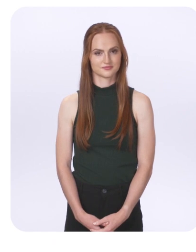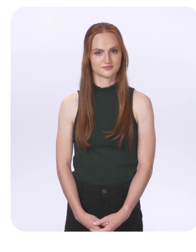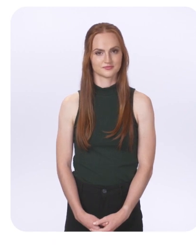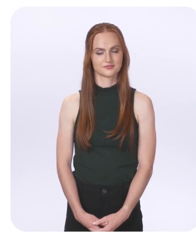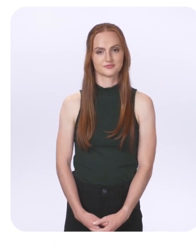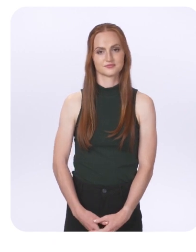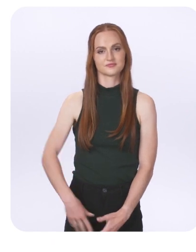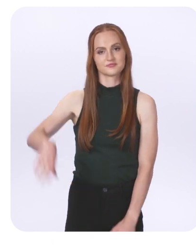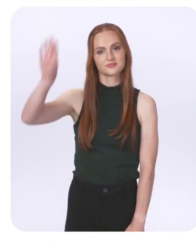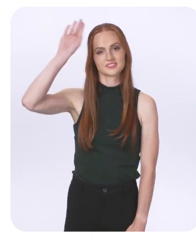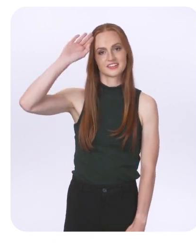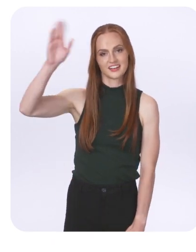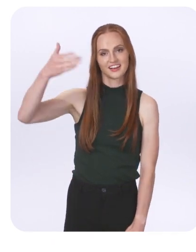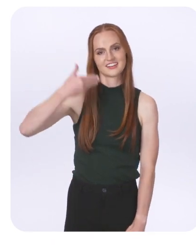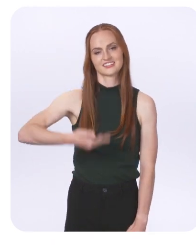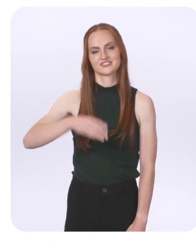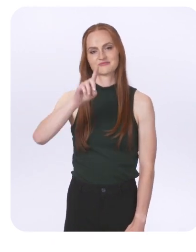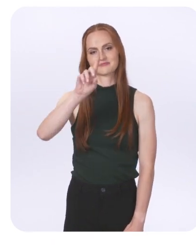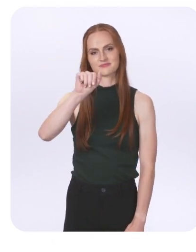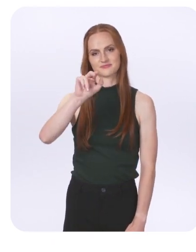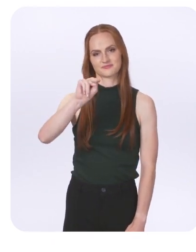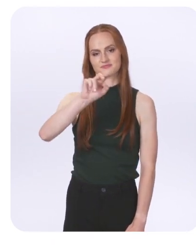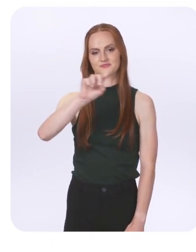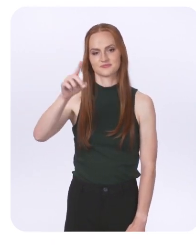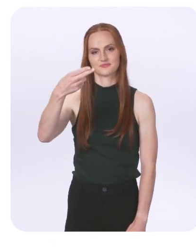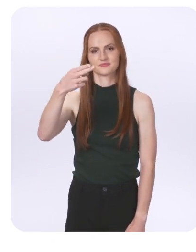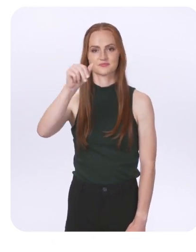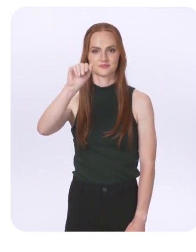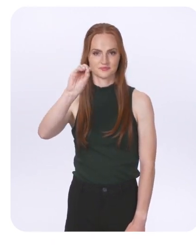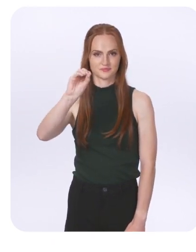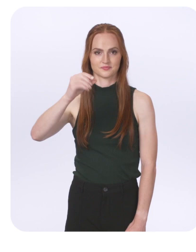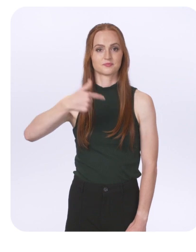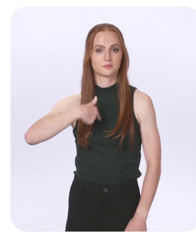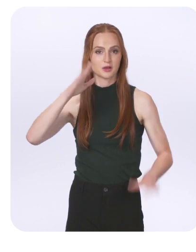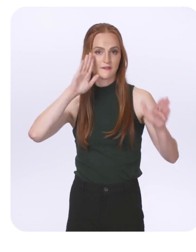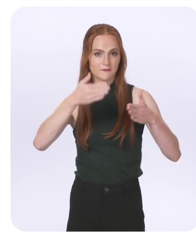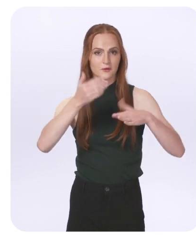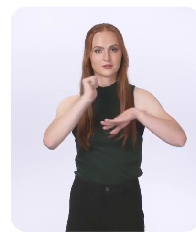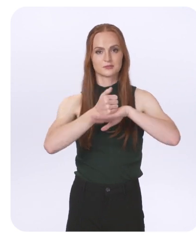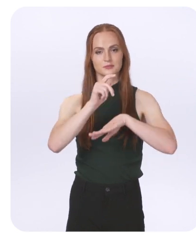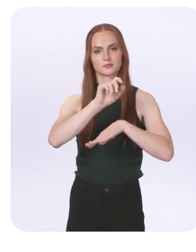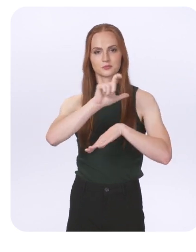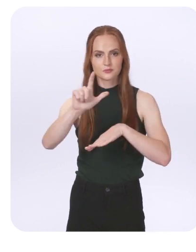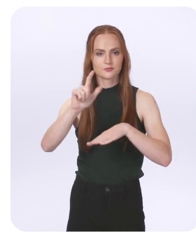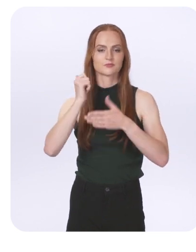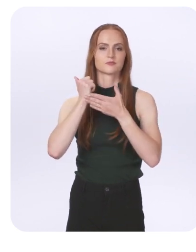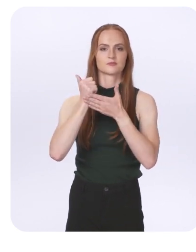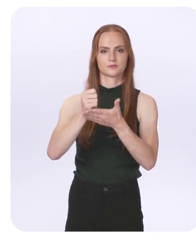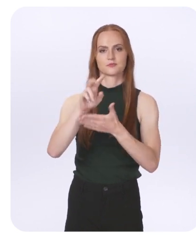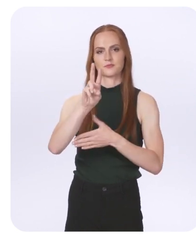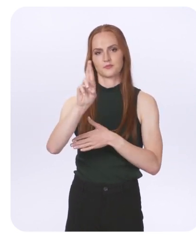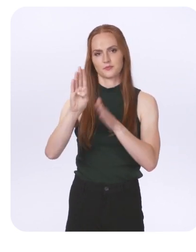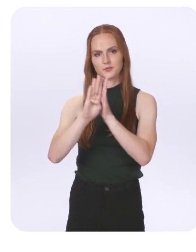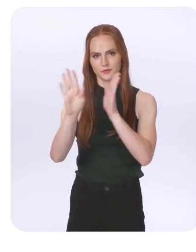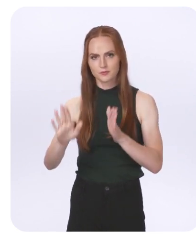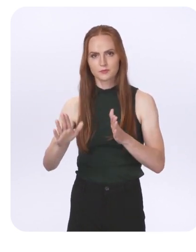Hi, I’m Dan Zhao. I focus on building tools to help VR developers monetize more effectively on Meta Quest.